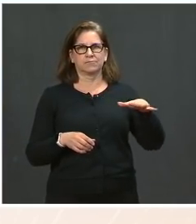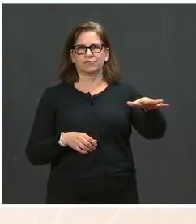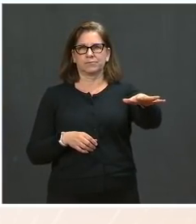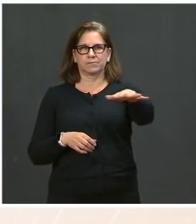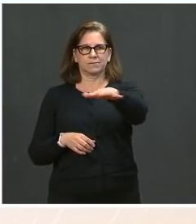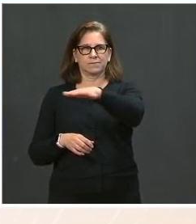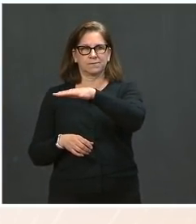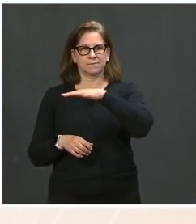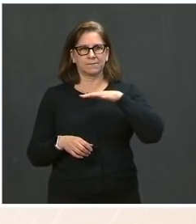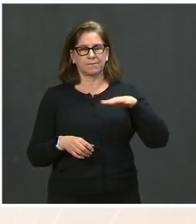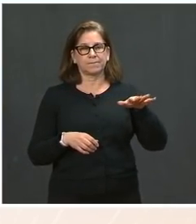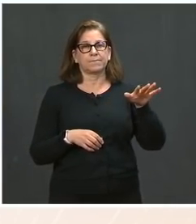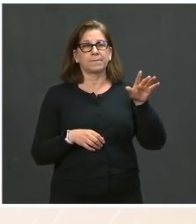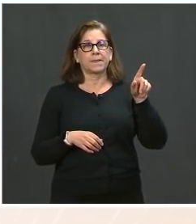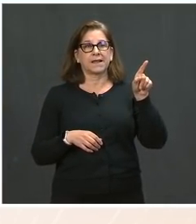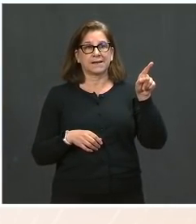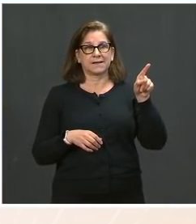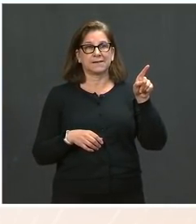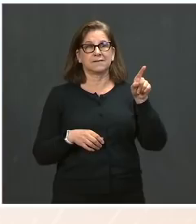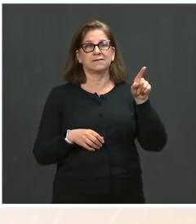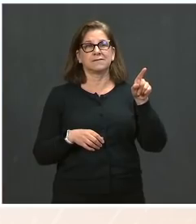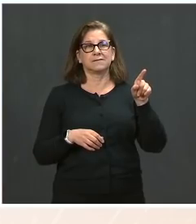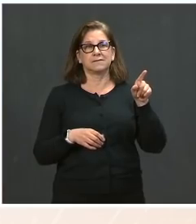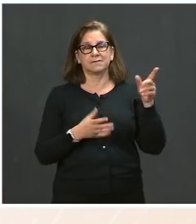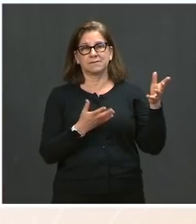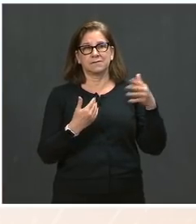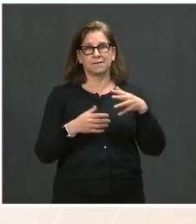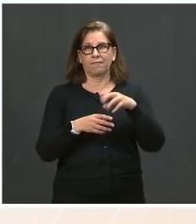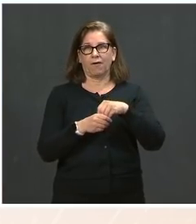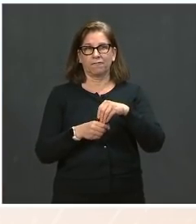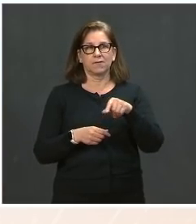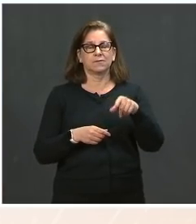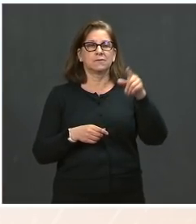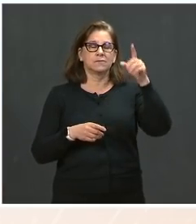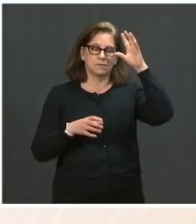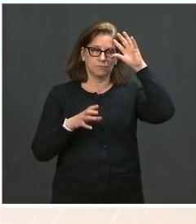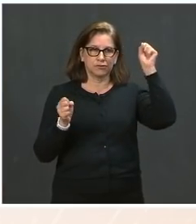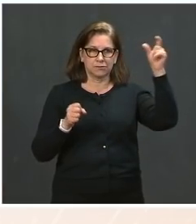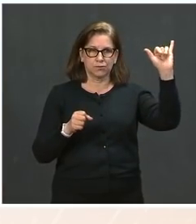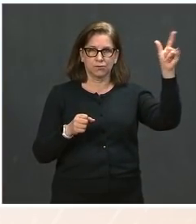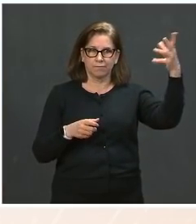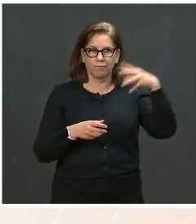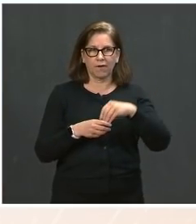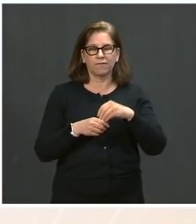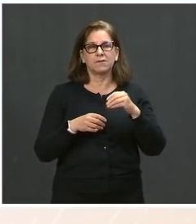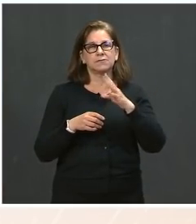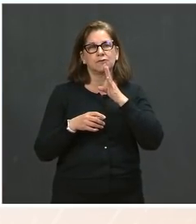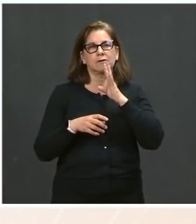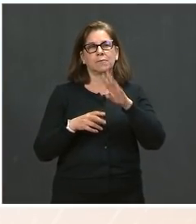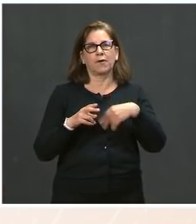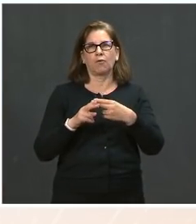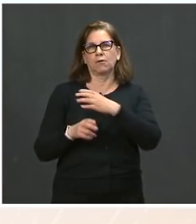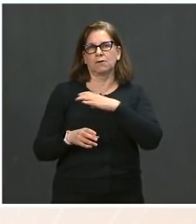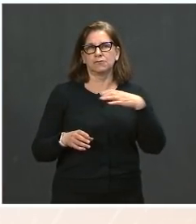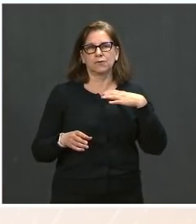for members of the administration, in the White House and otherwise, to communicate with members of Congress, that will certainly continue to be at the top of our list.